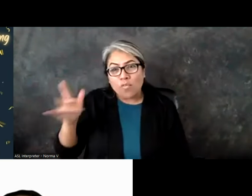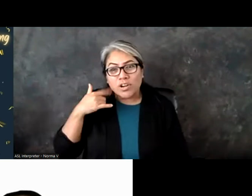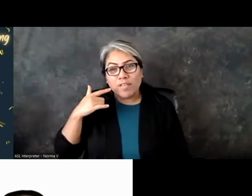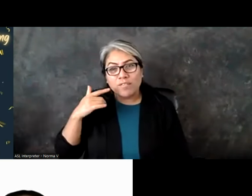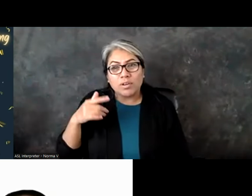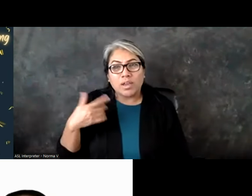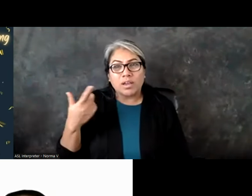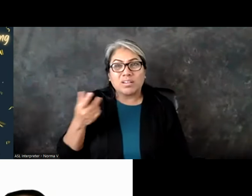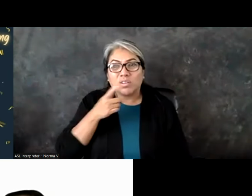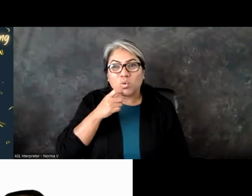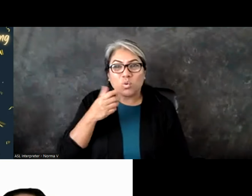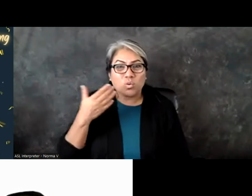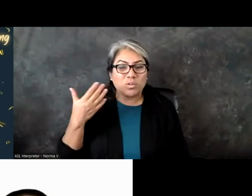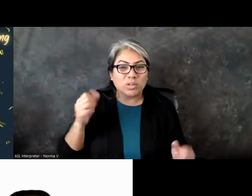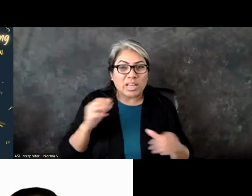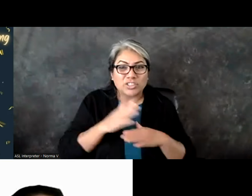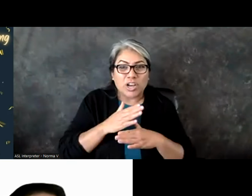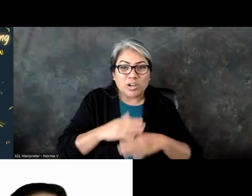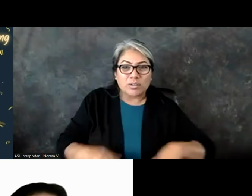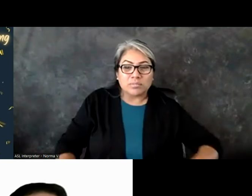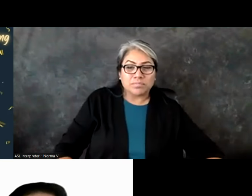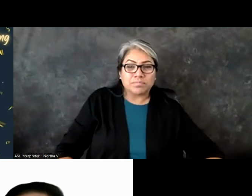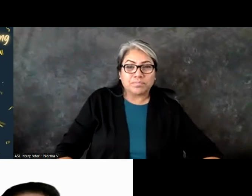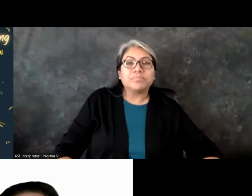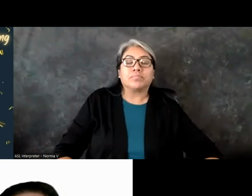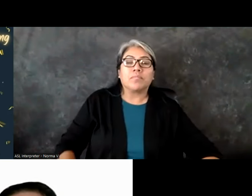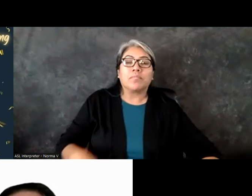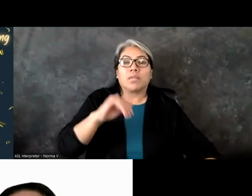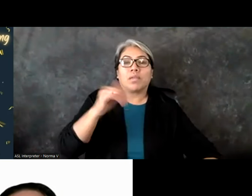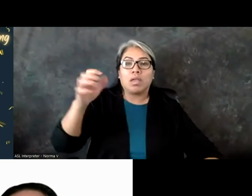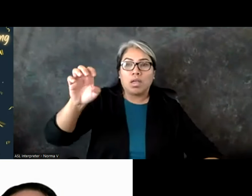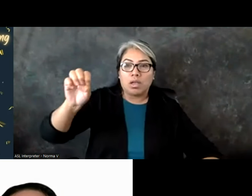parts of California?